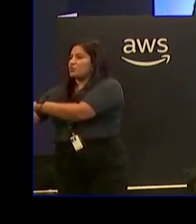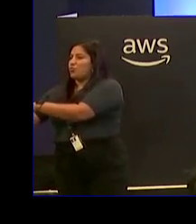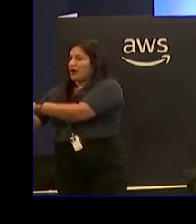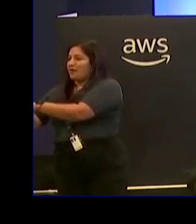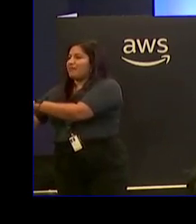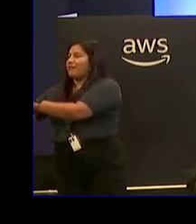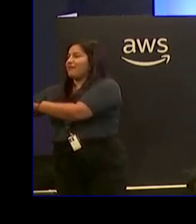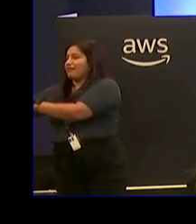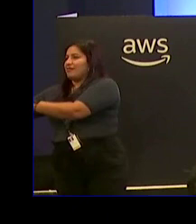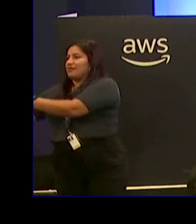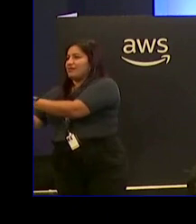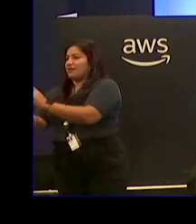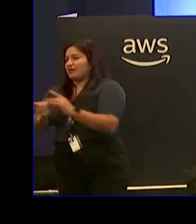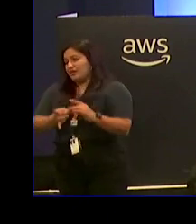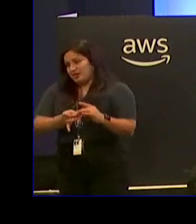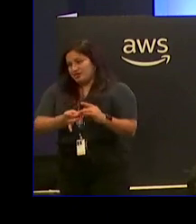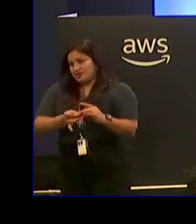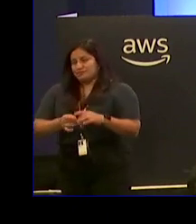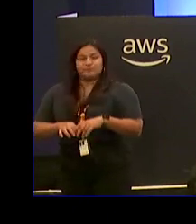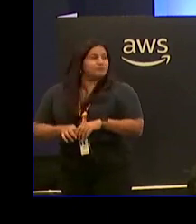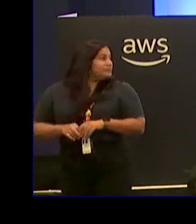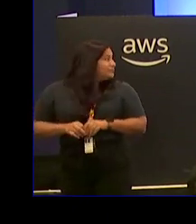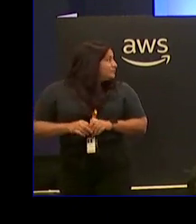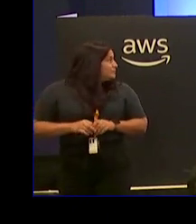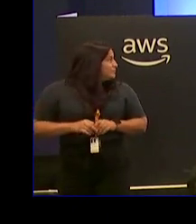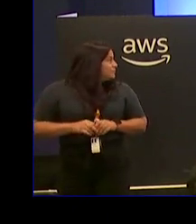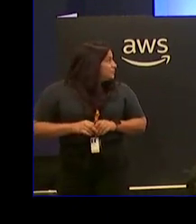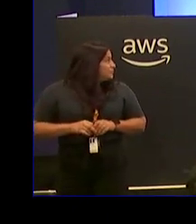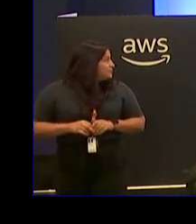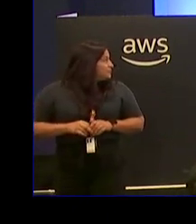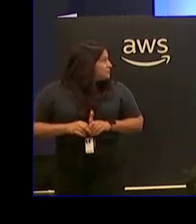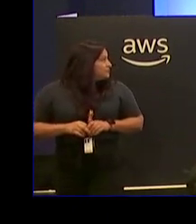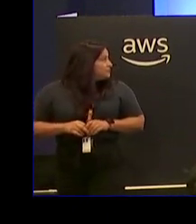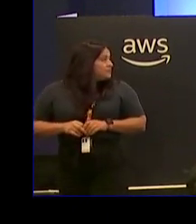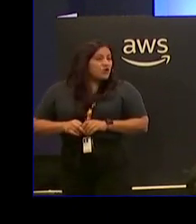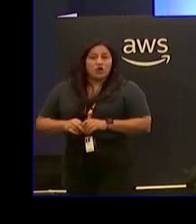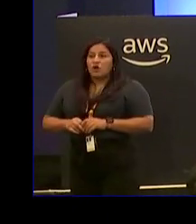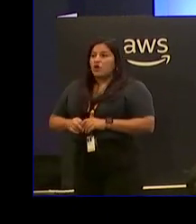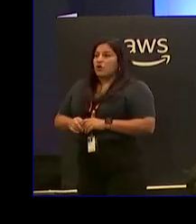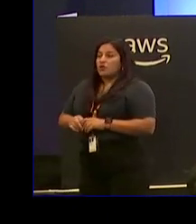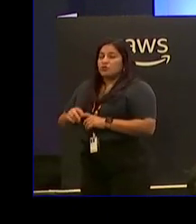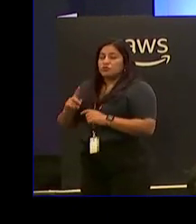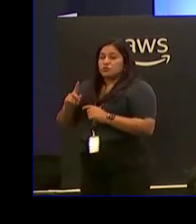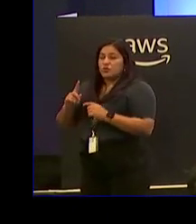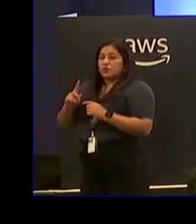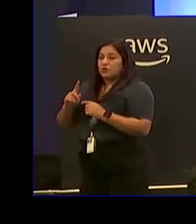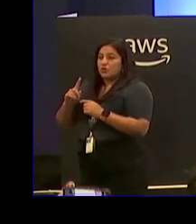Once we have that, we then work out the prompt creation, and then the prompt is created